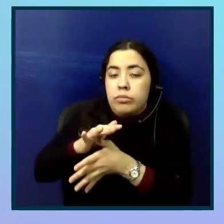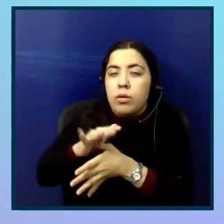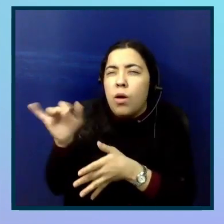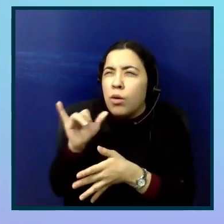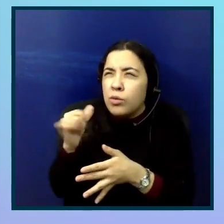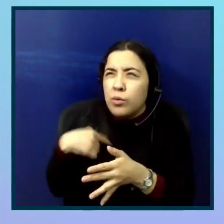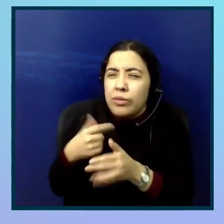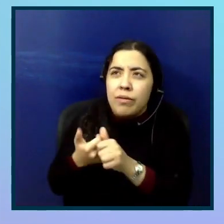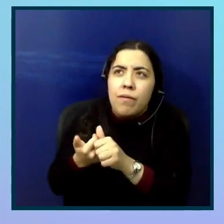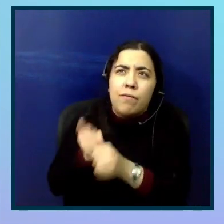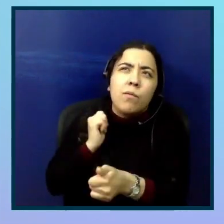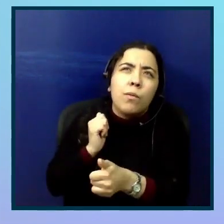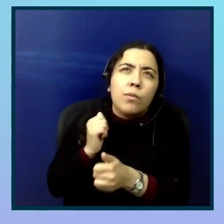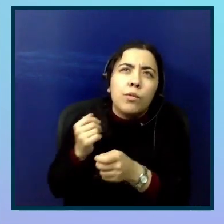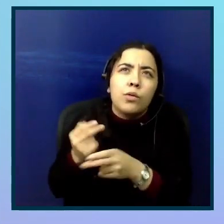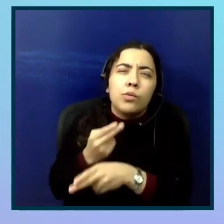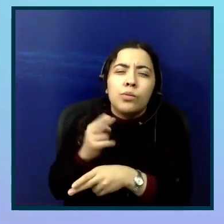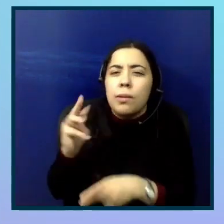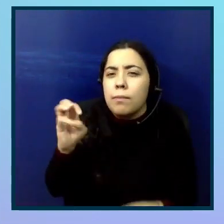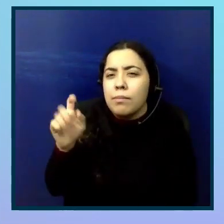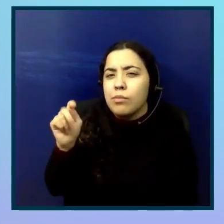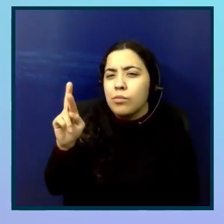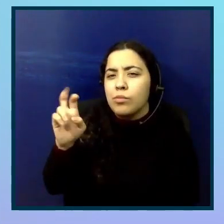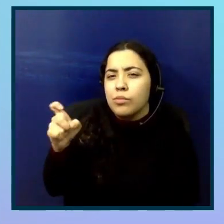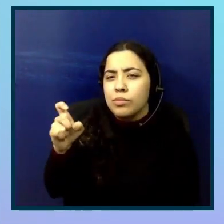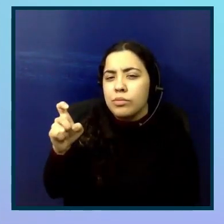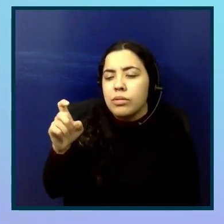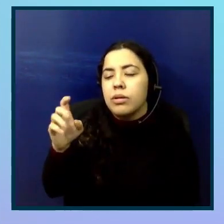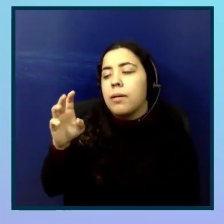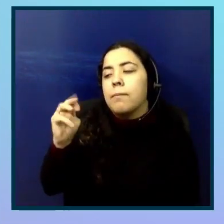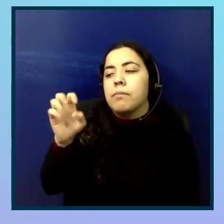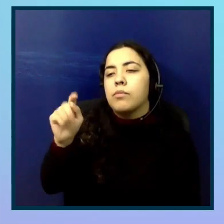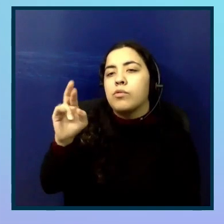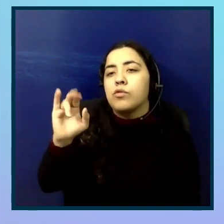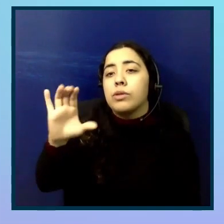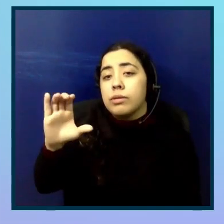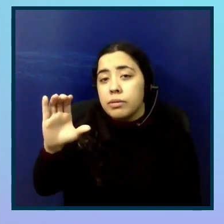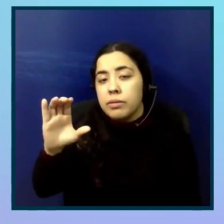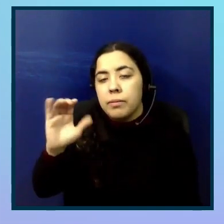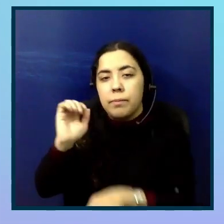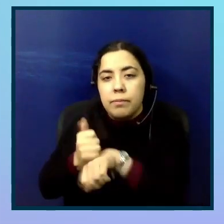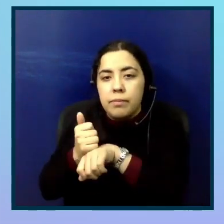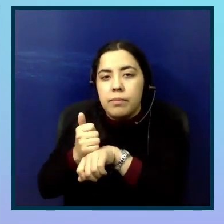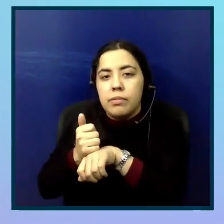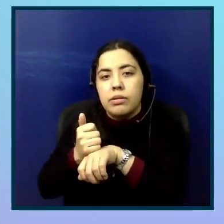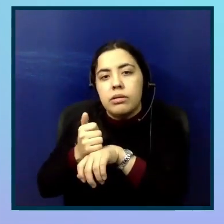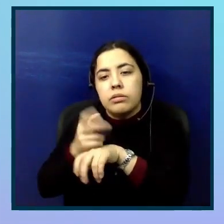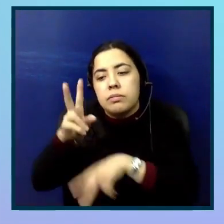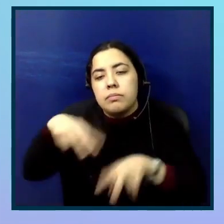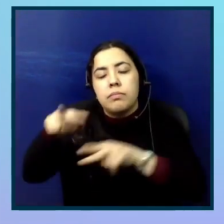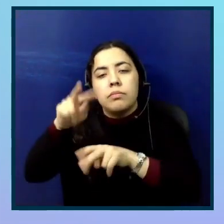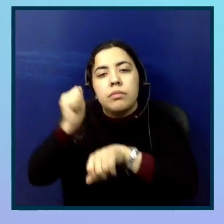from at least using metrics based ways to measure the success of accessibility. I think there were some other talks,